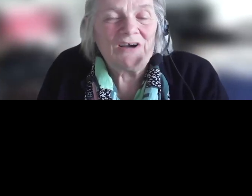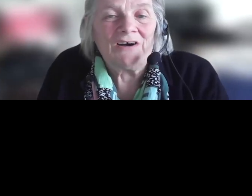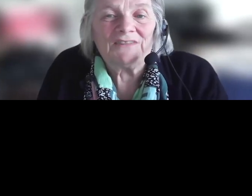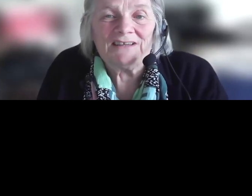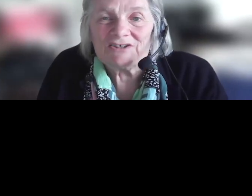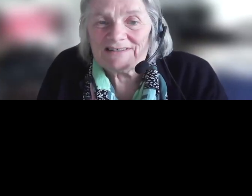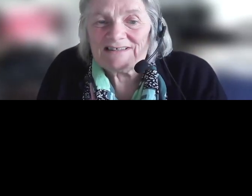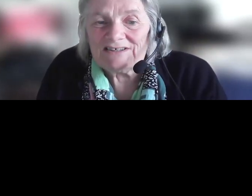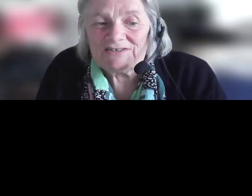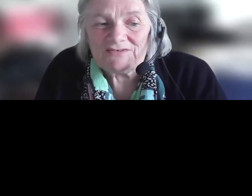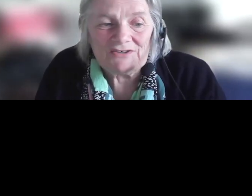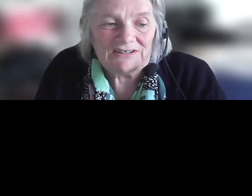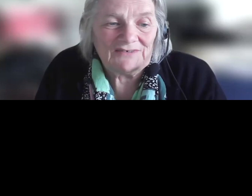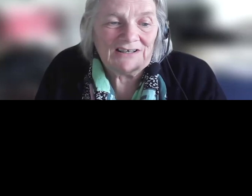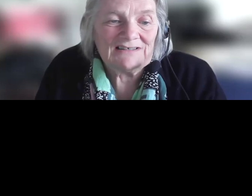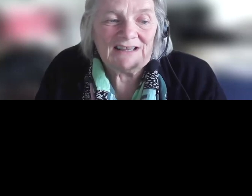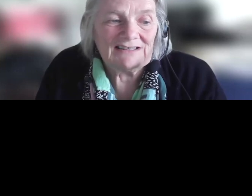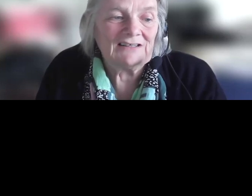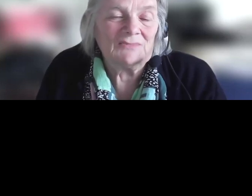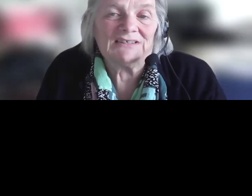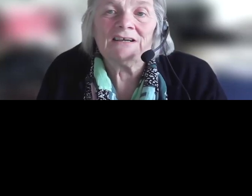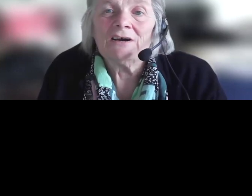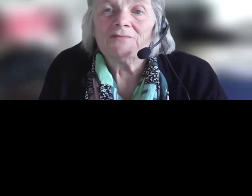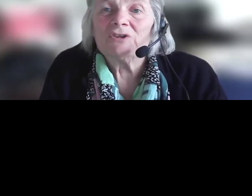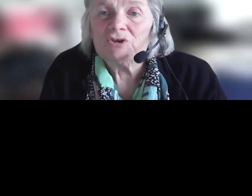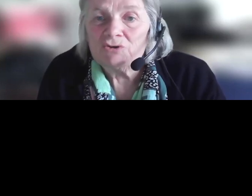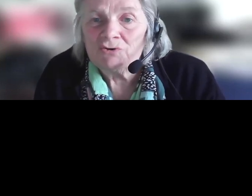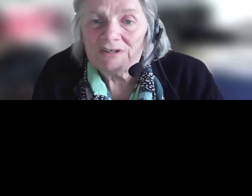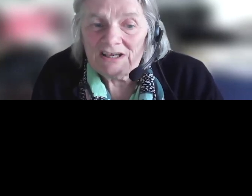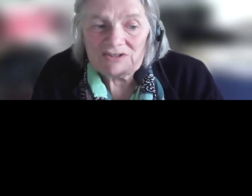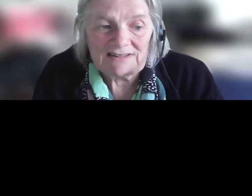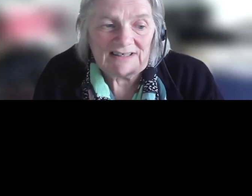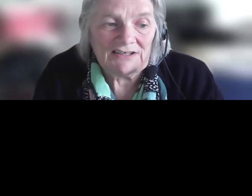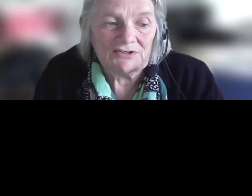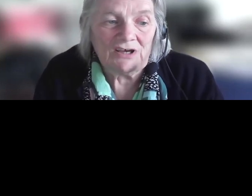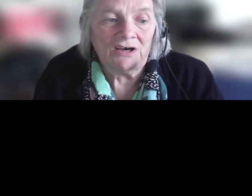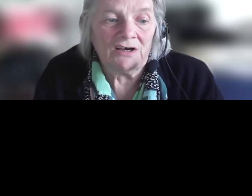of the National Standards Authority of Ireland Technical Committee for the new National Standard